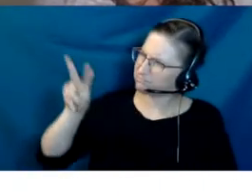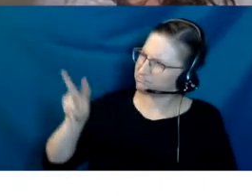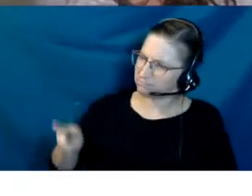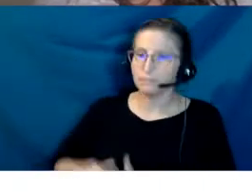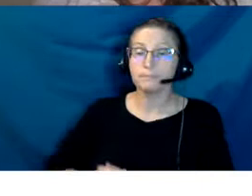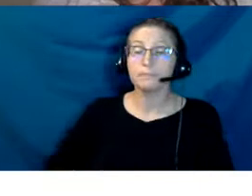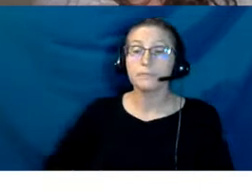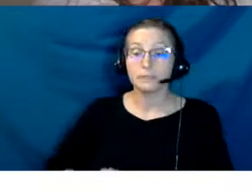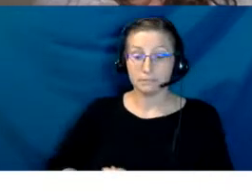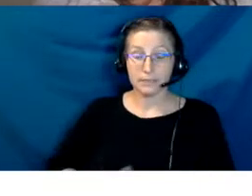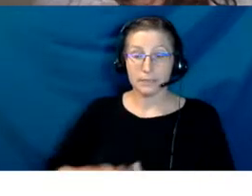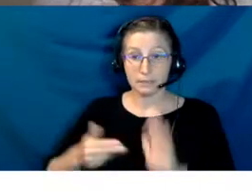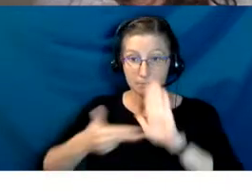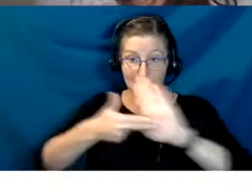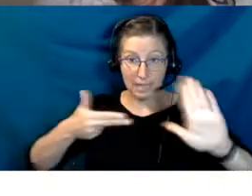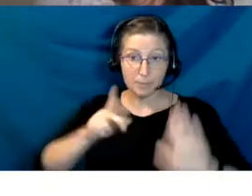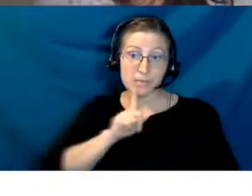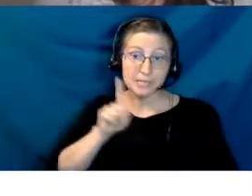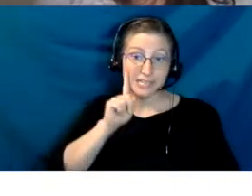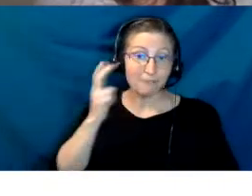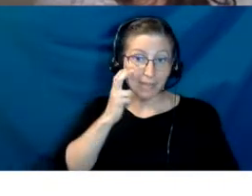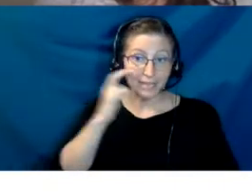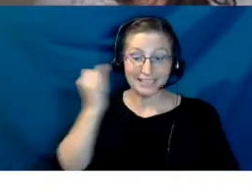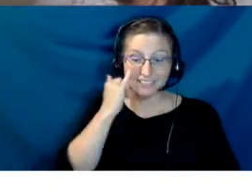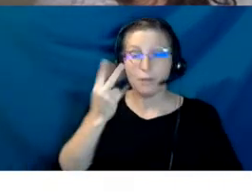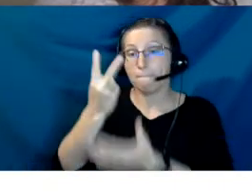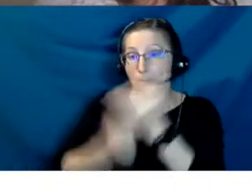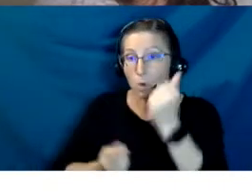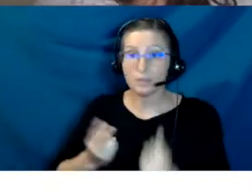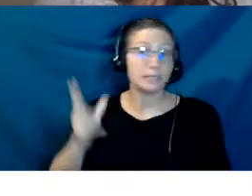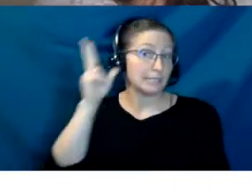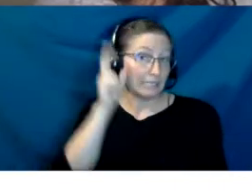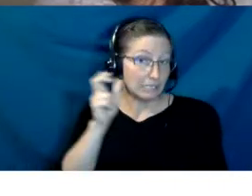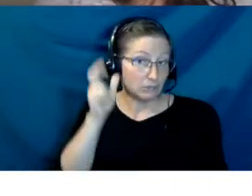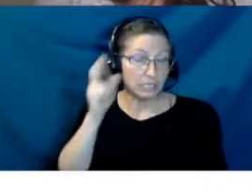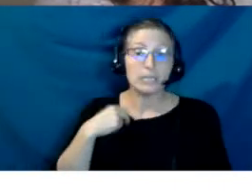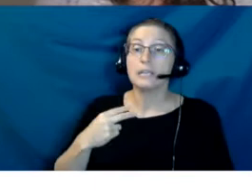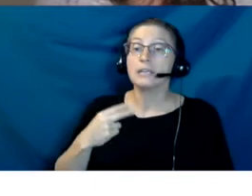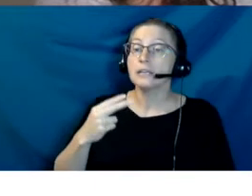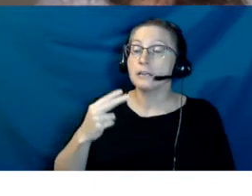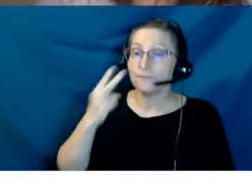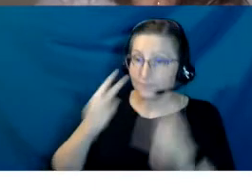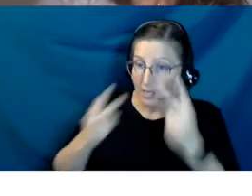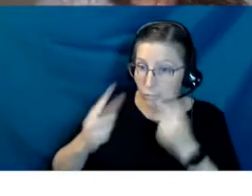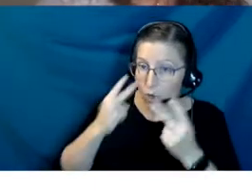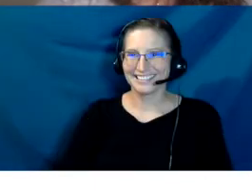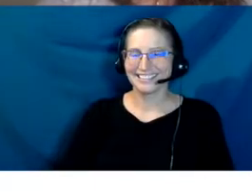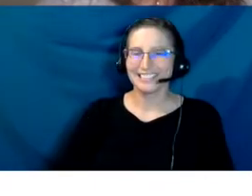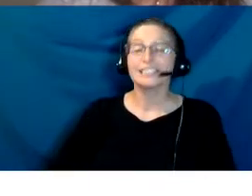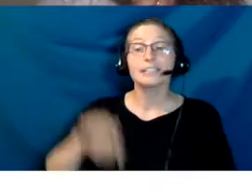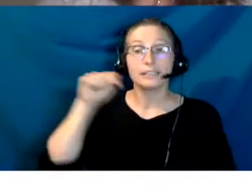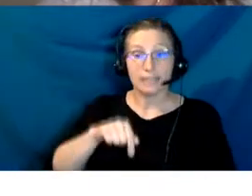both have both hearing and visual impairment, that's co-occurring. That this combination